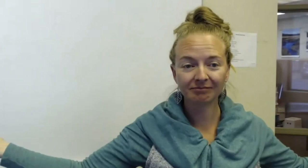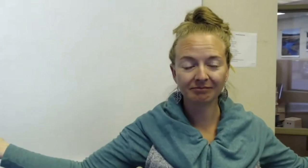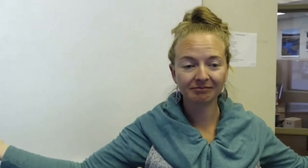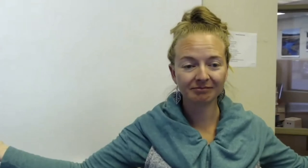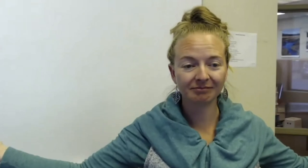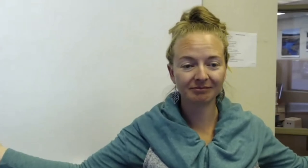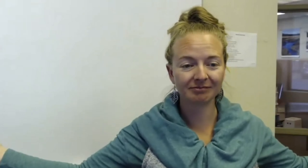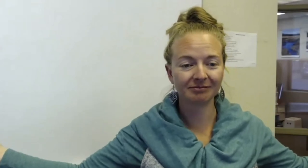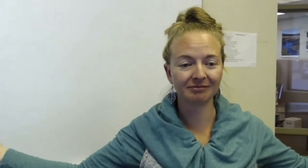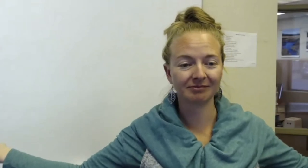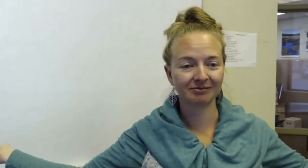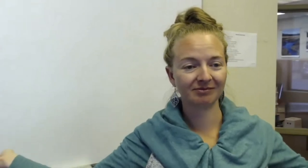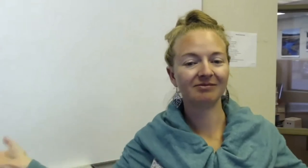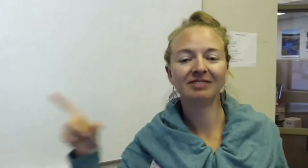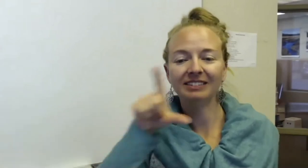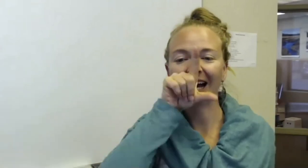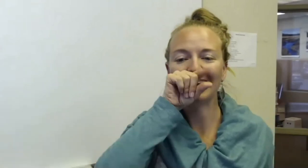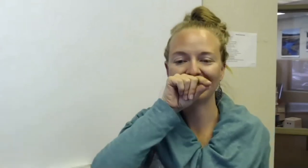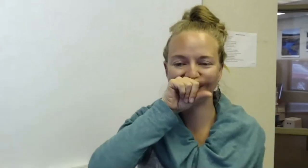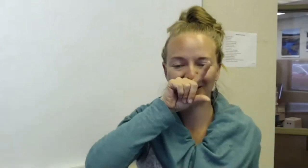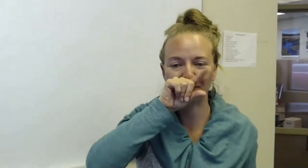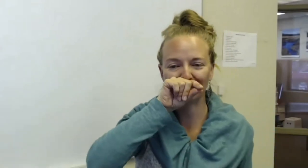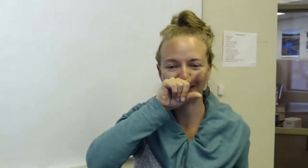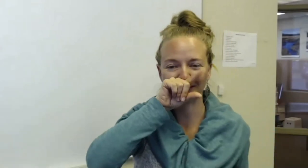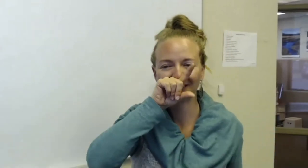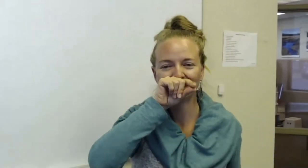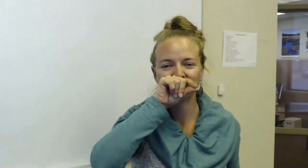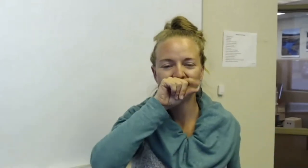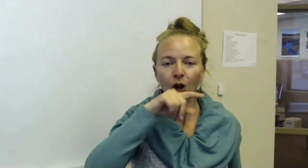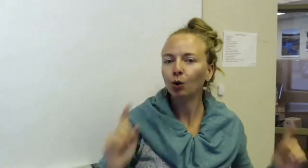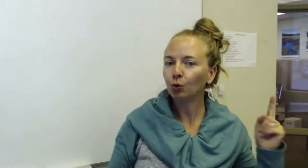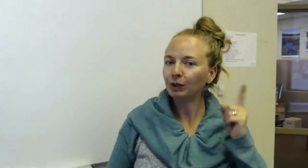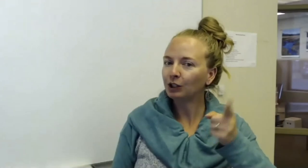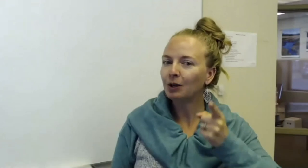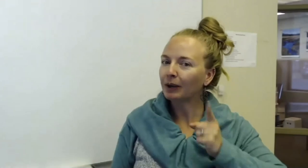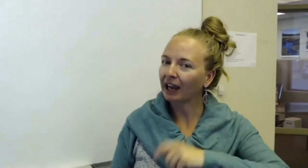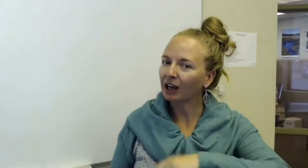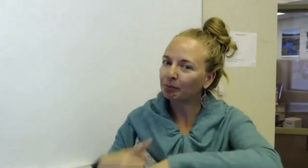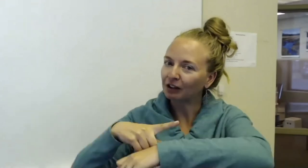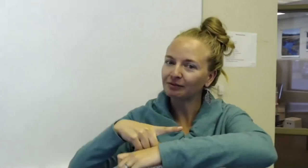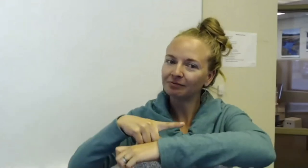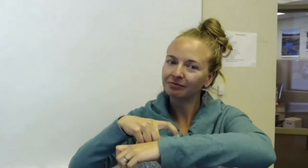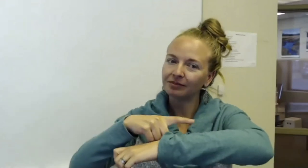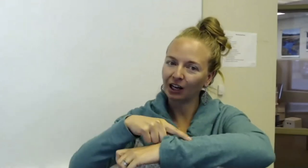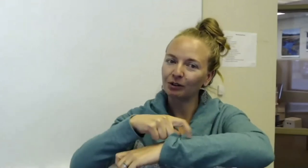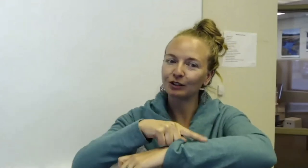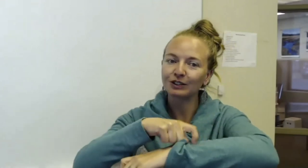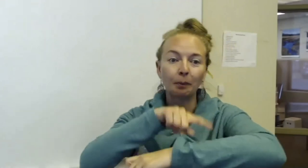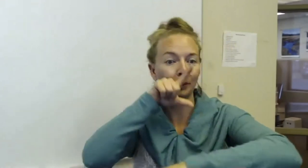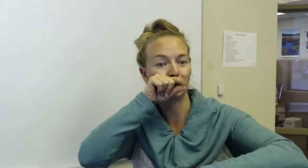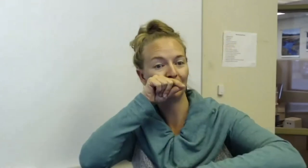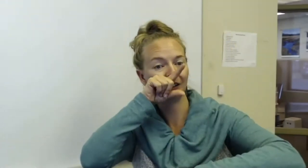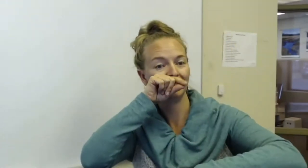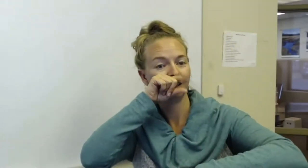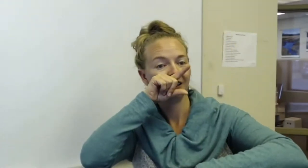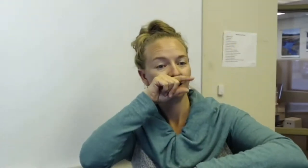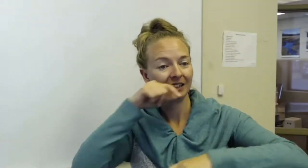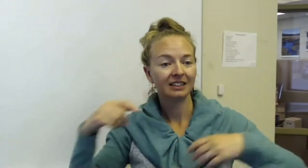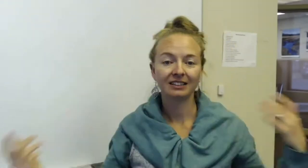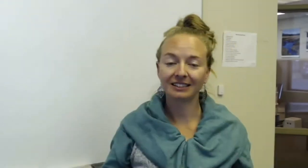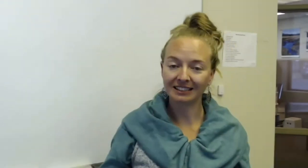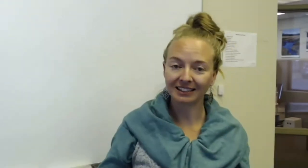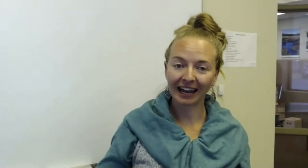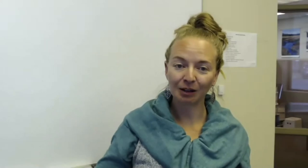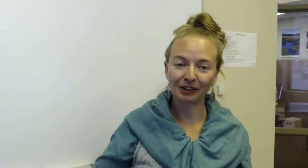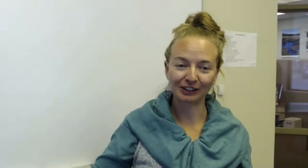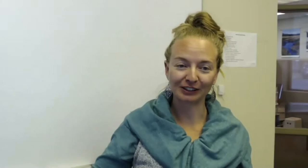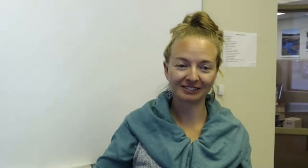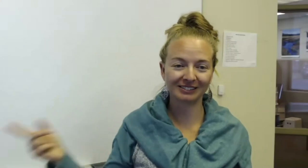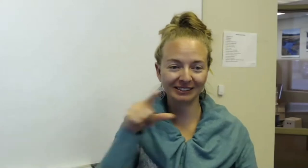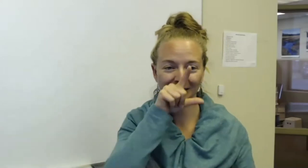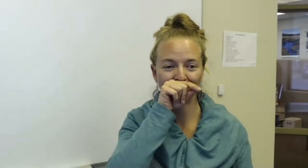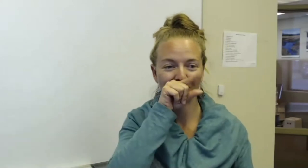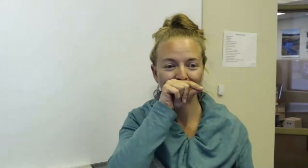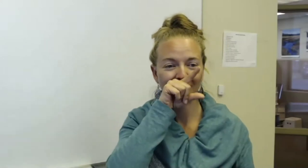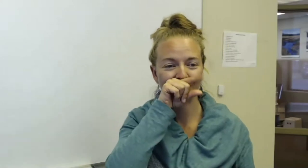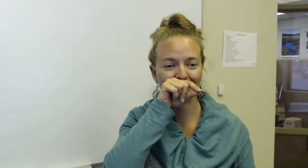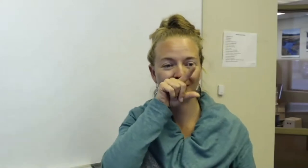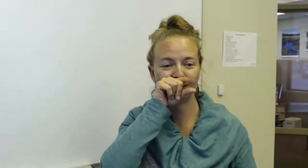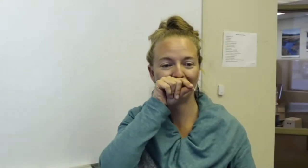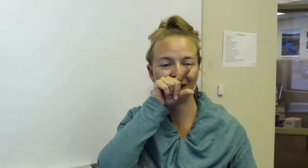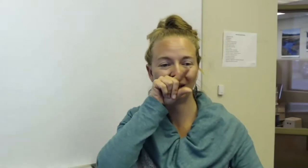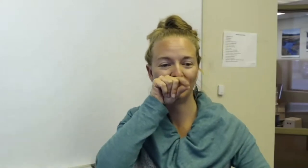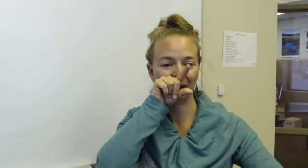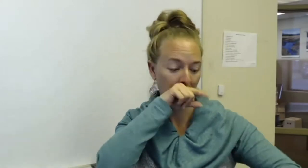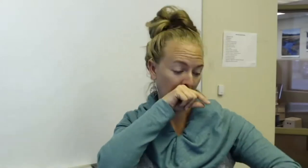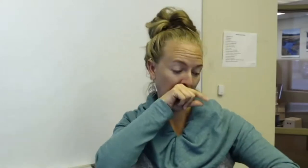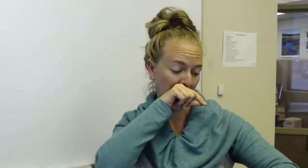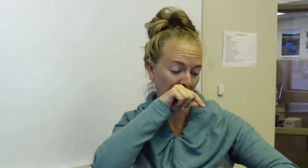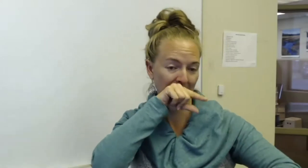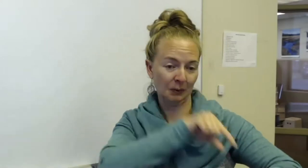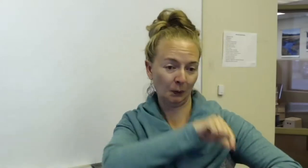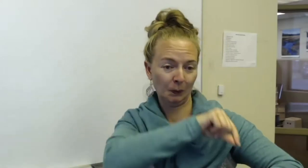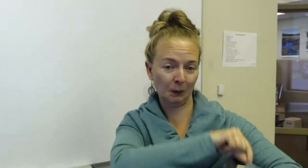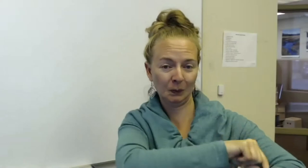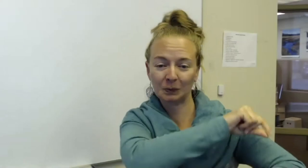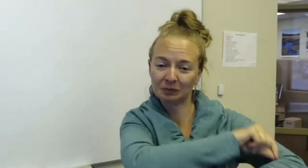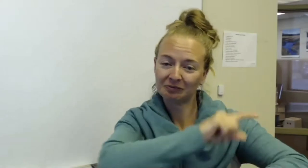Nice, bird. Ooh, we do know caterpillar. Caterpillar. So the bird sees the caterpillar.